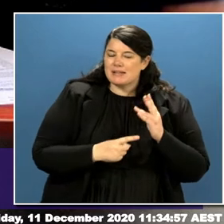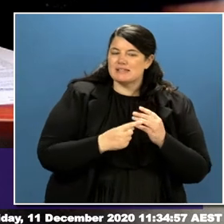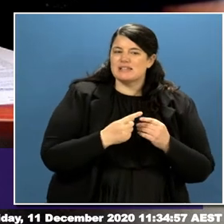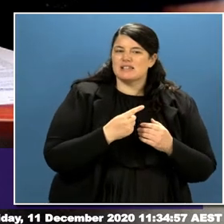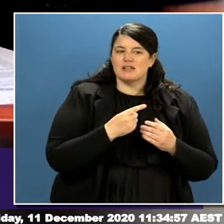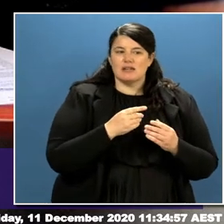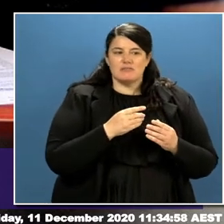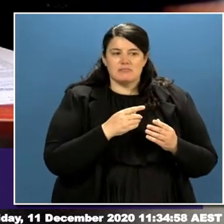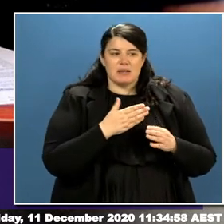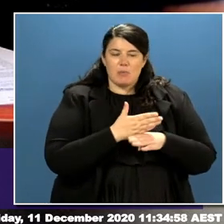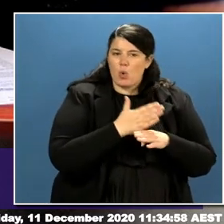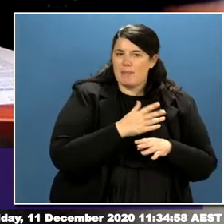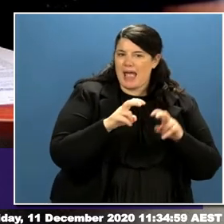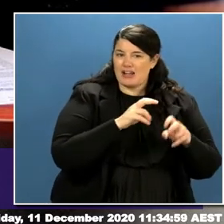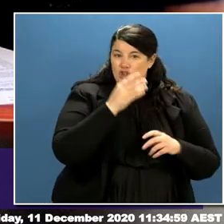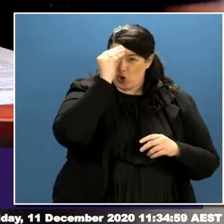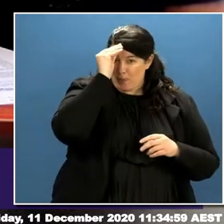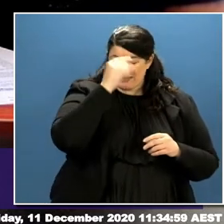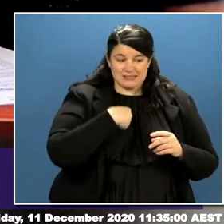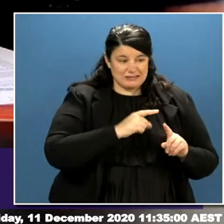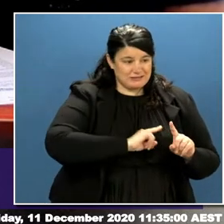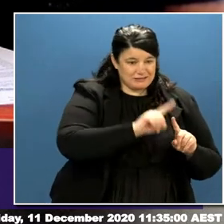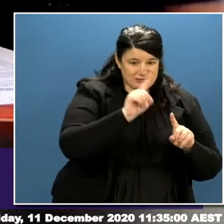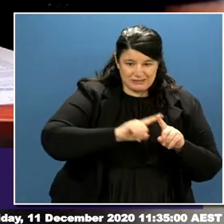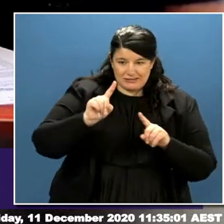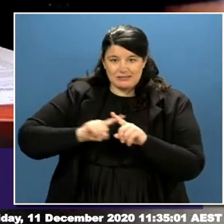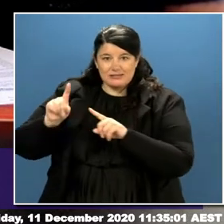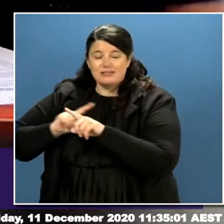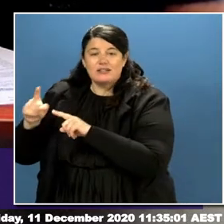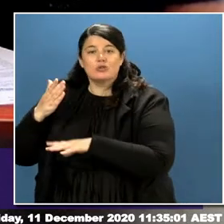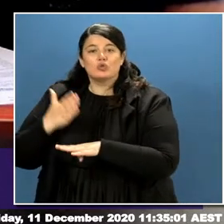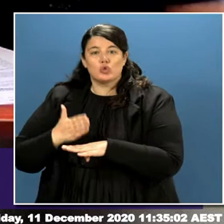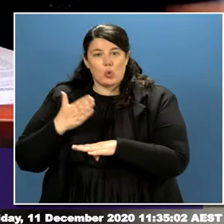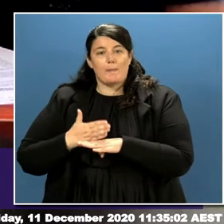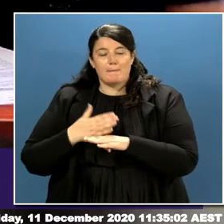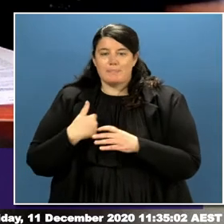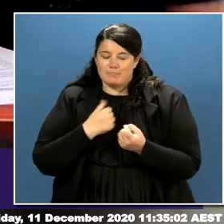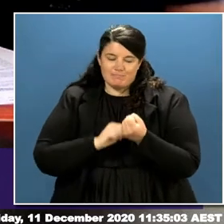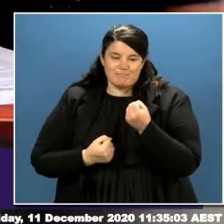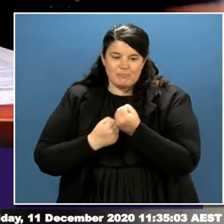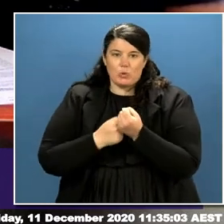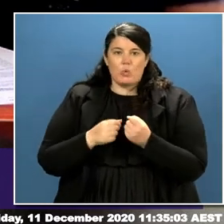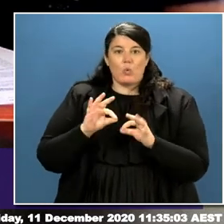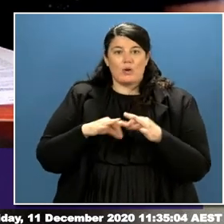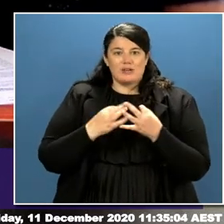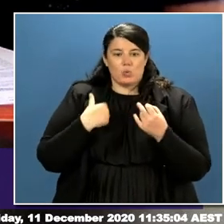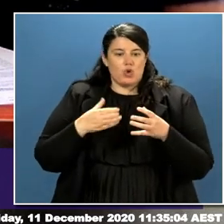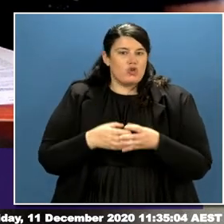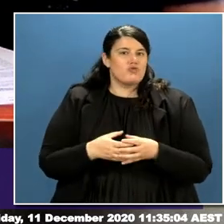so I have a wide range of roles, and support the organisation to grow substantially.